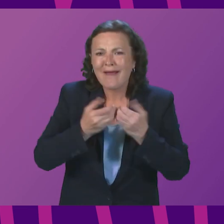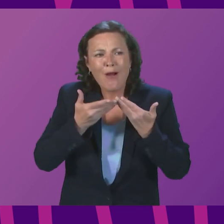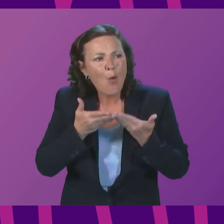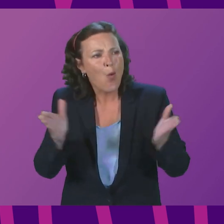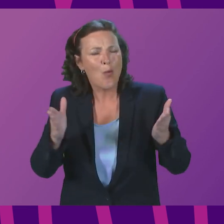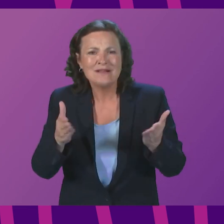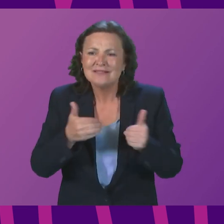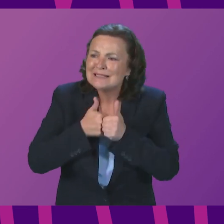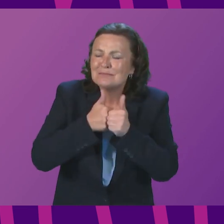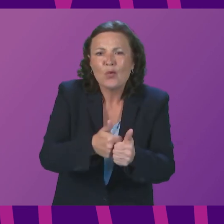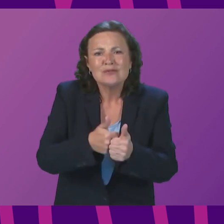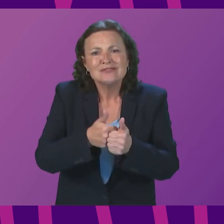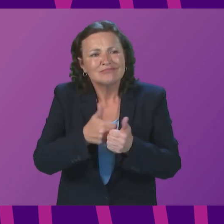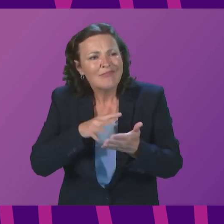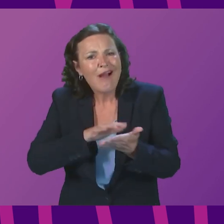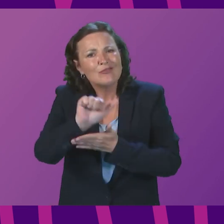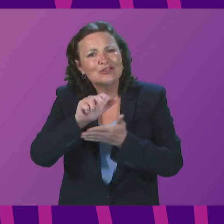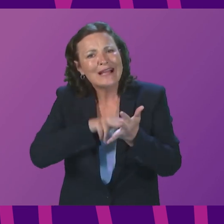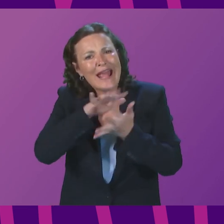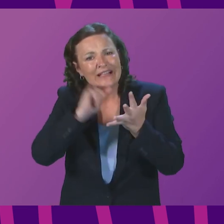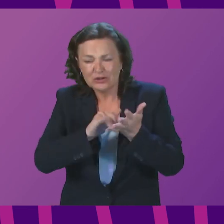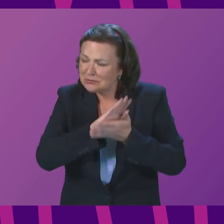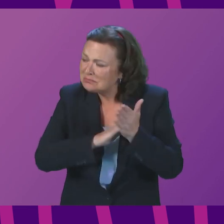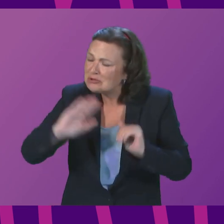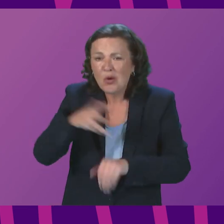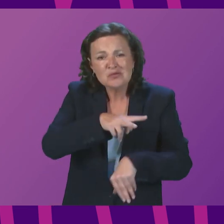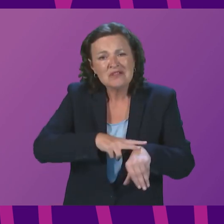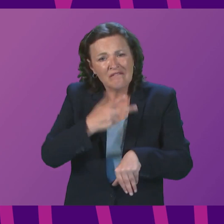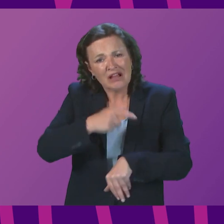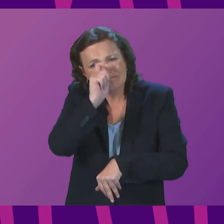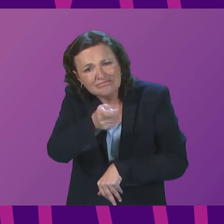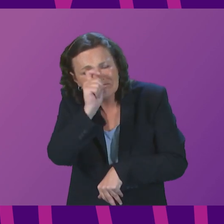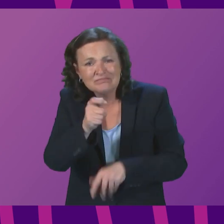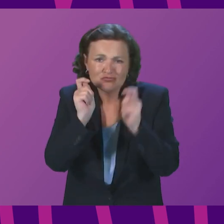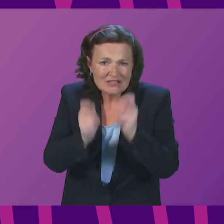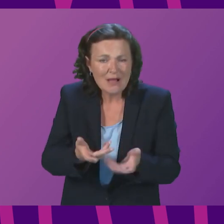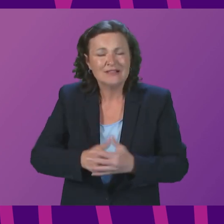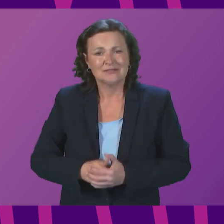all staff are valued and treated with dignity and respect.